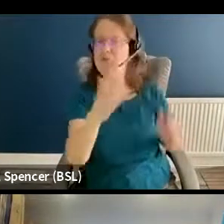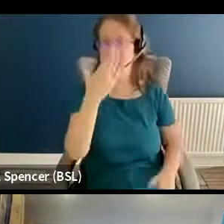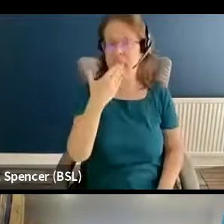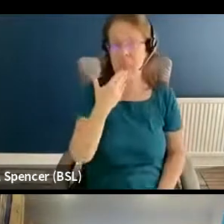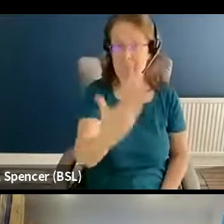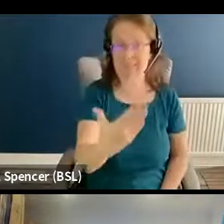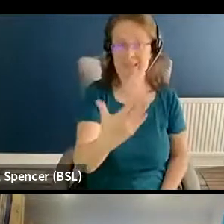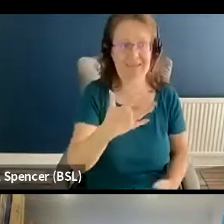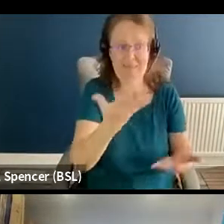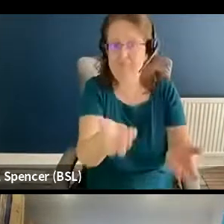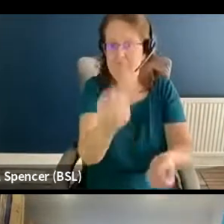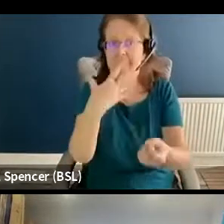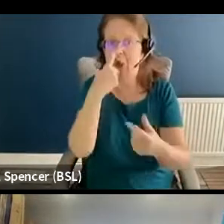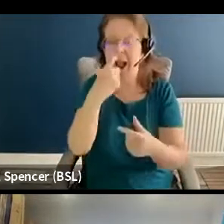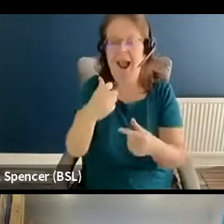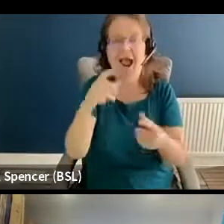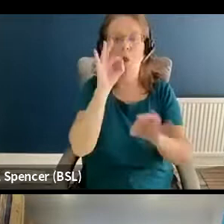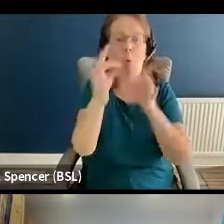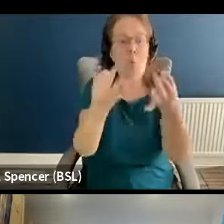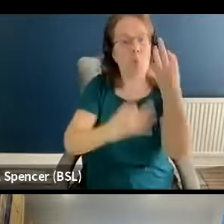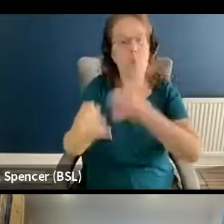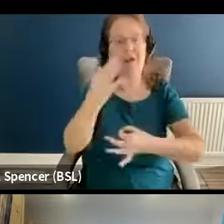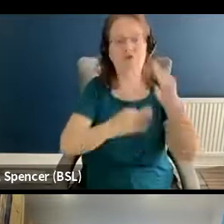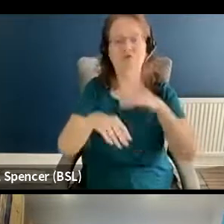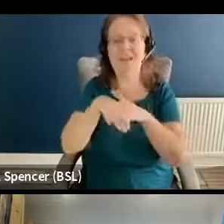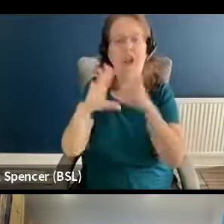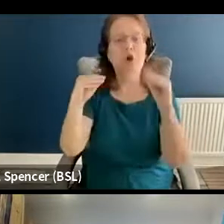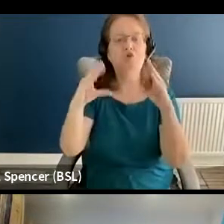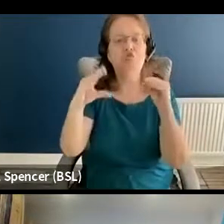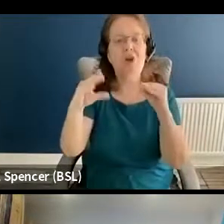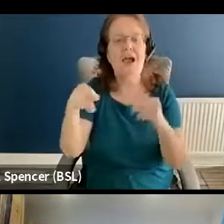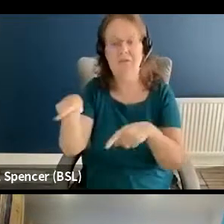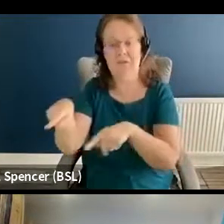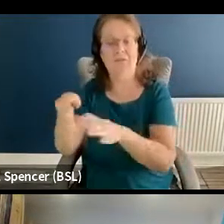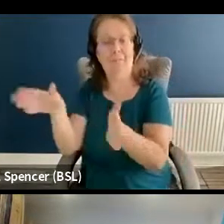Please pop your questions in the chat. And I will do my best to put your questions to our team of experts.